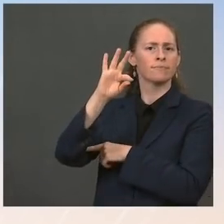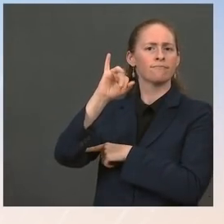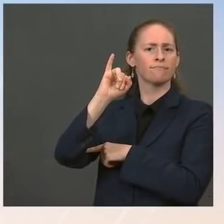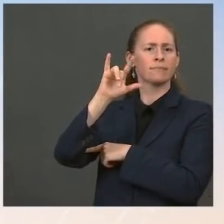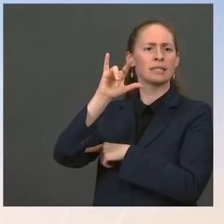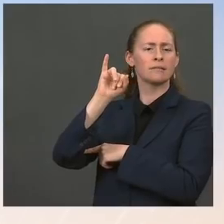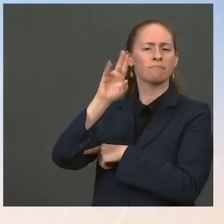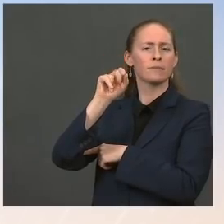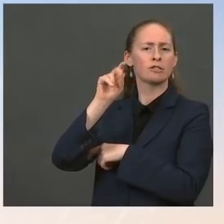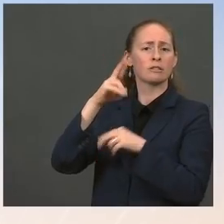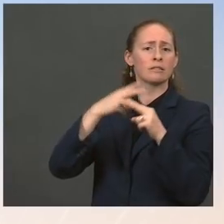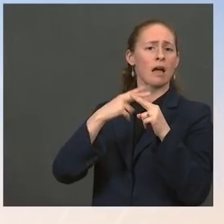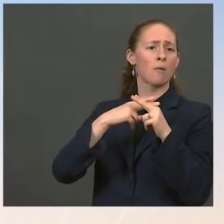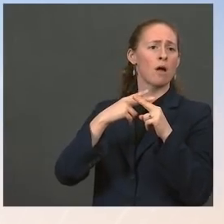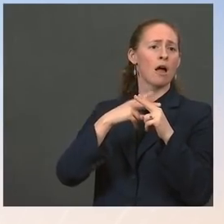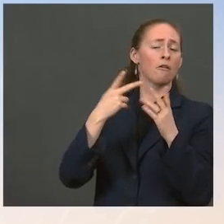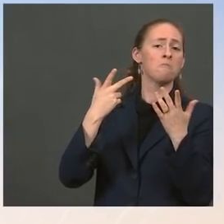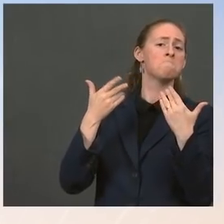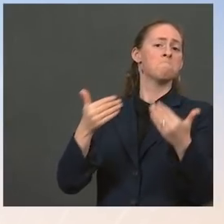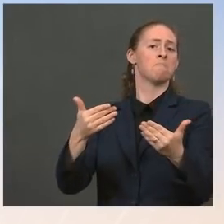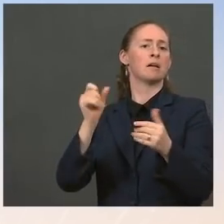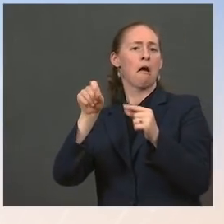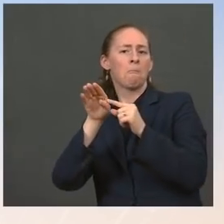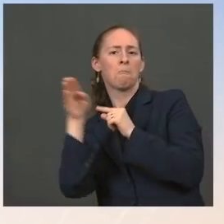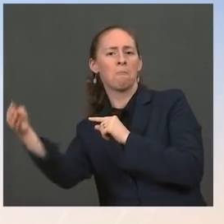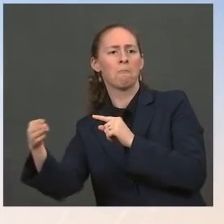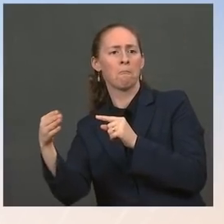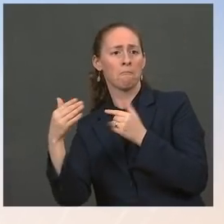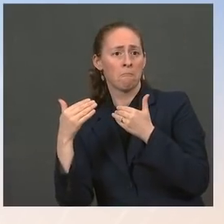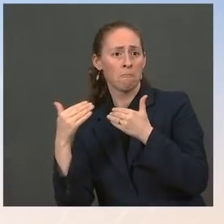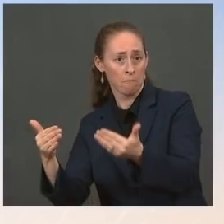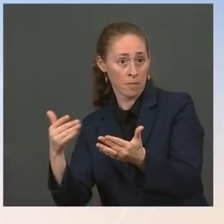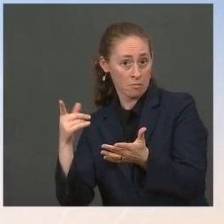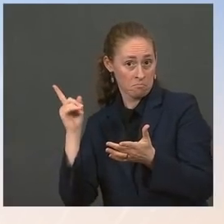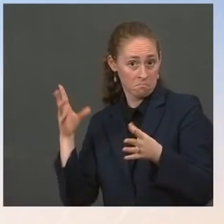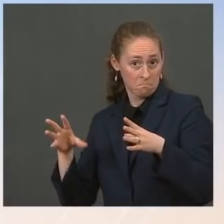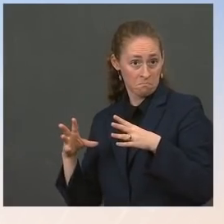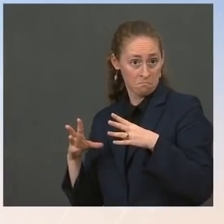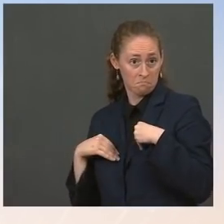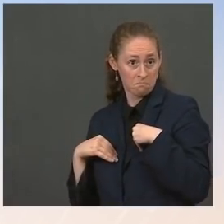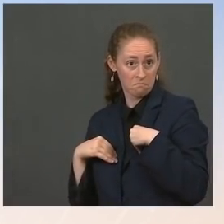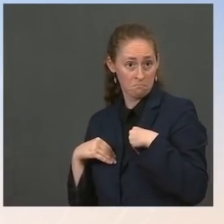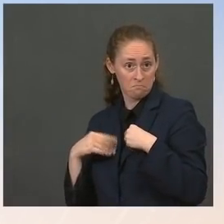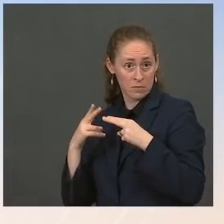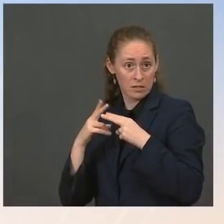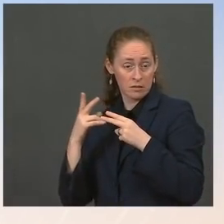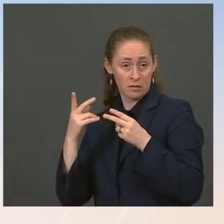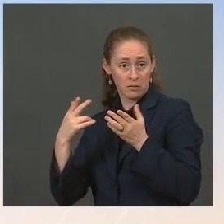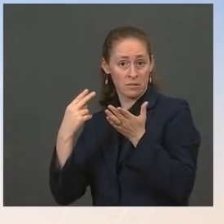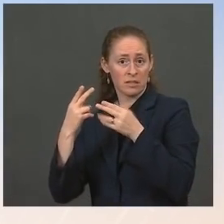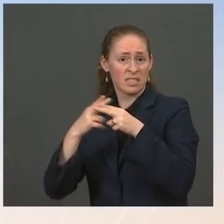If that were the case, would the President be open to a filibuster carveout for voting rights? Where does that line get drawn for the President?